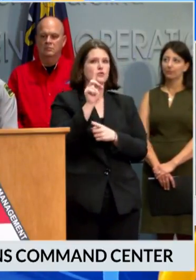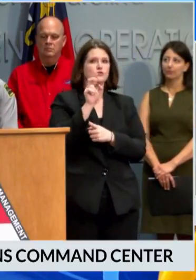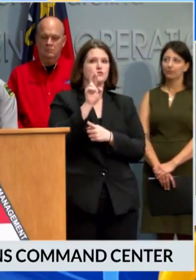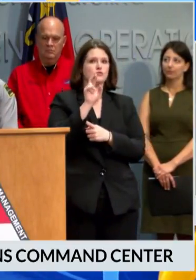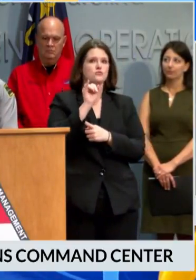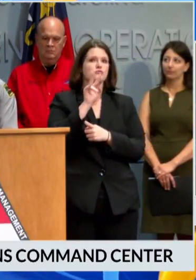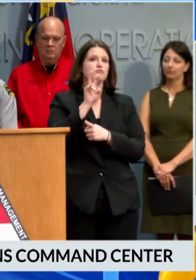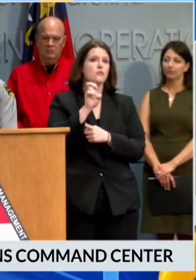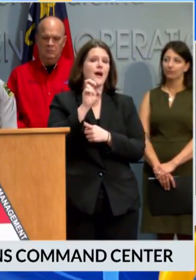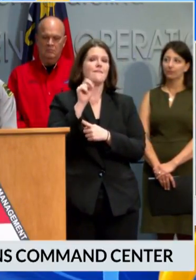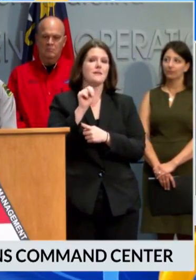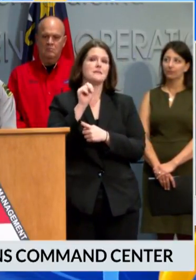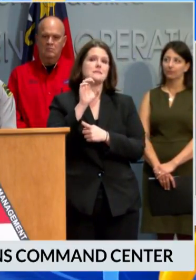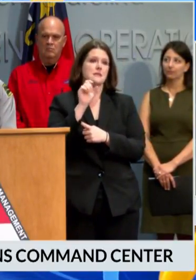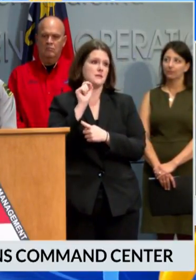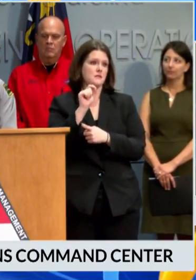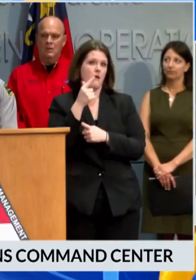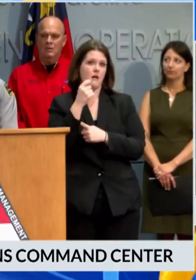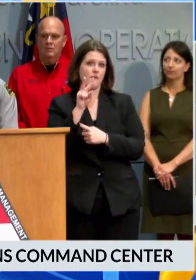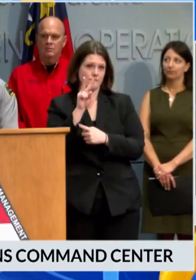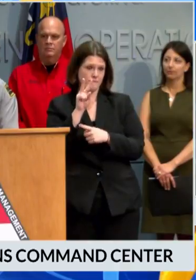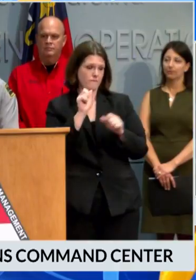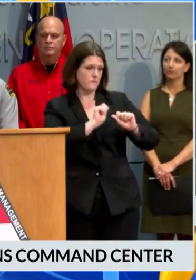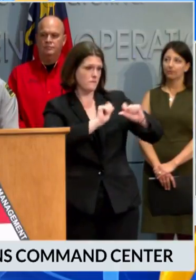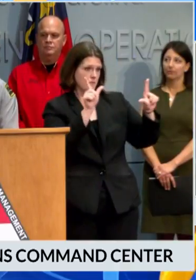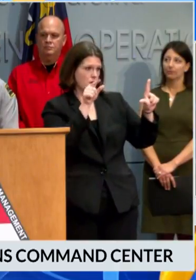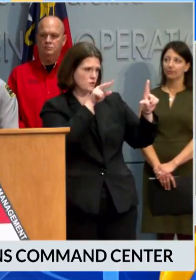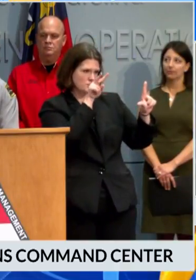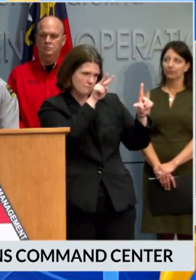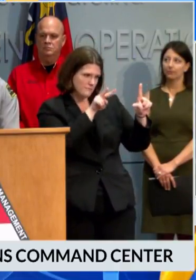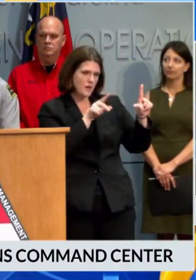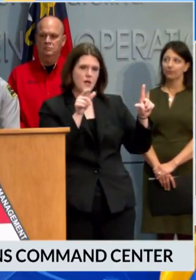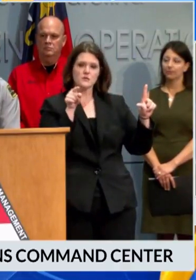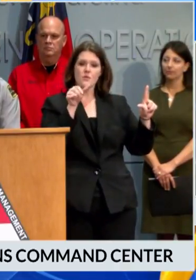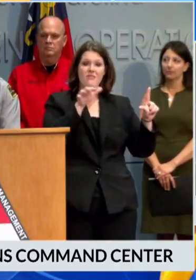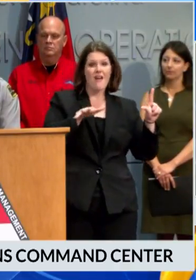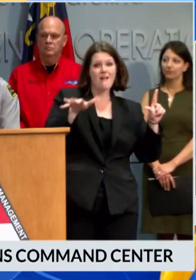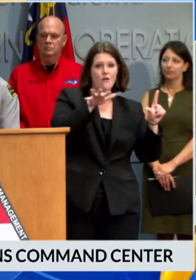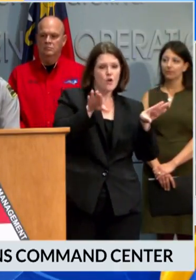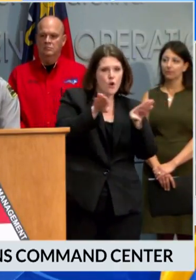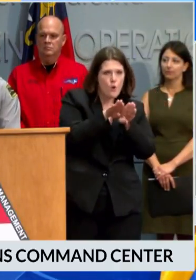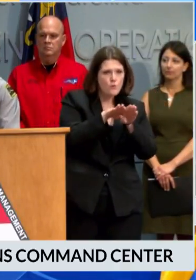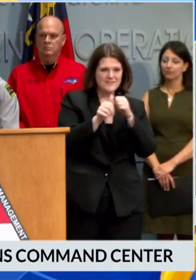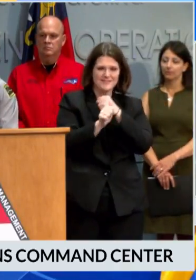THESE AREAS OR LEAVE YOUR HOME IF YOU CURRENTLY LIVE IN THE AREA, WE ARE ASKING EVERYONE TO